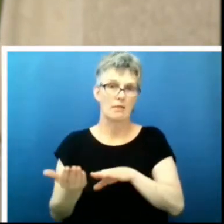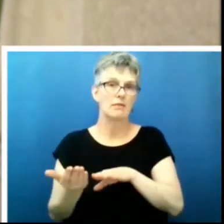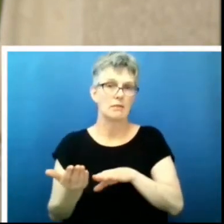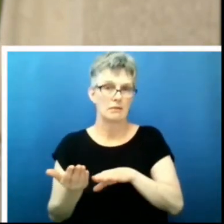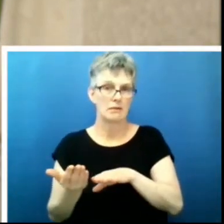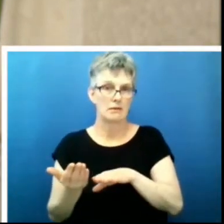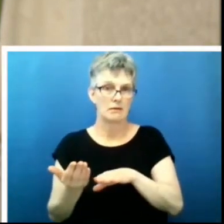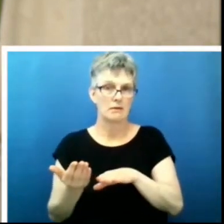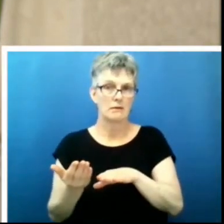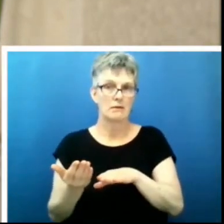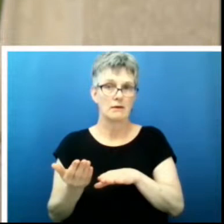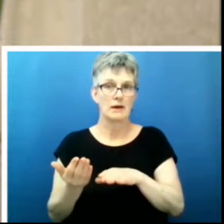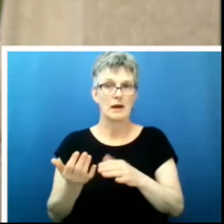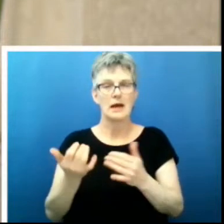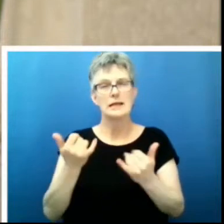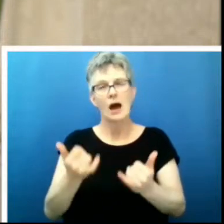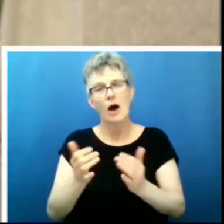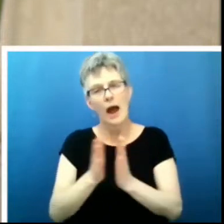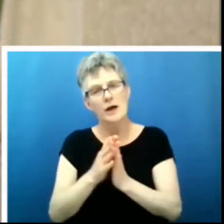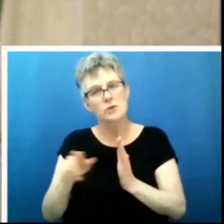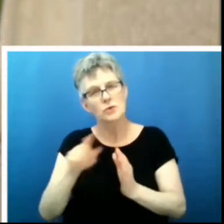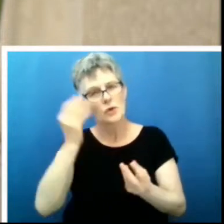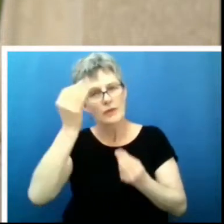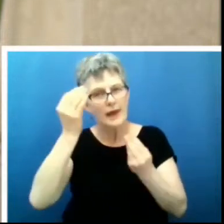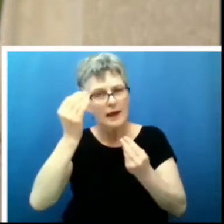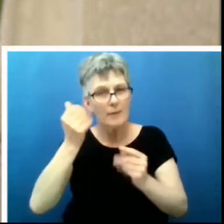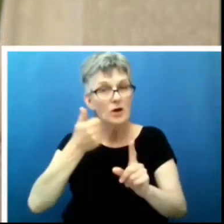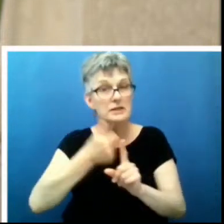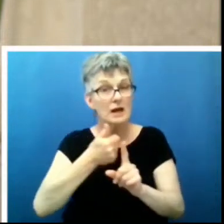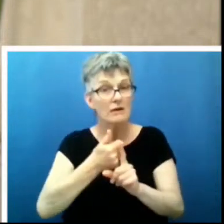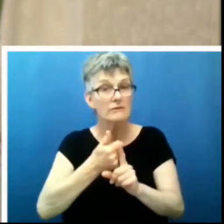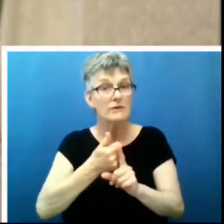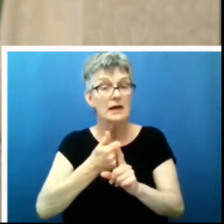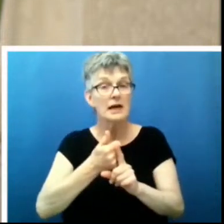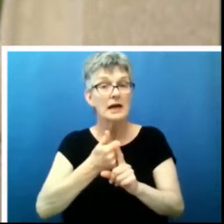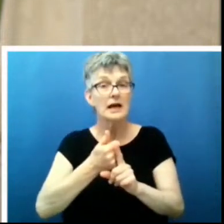a peaceful passing, who would you be right now?